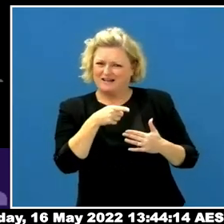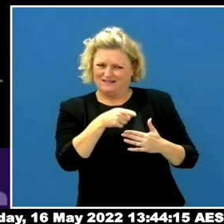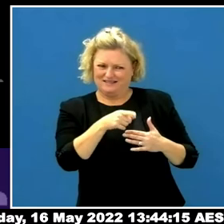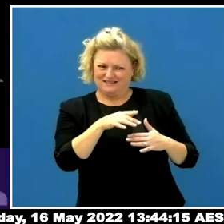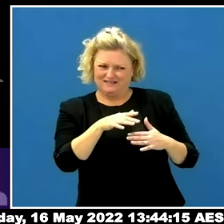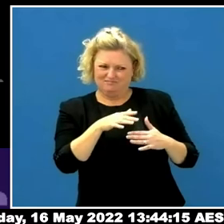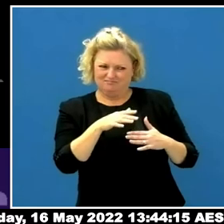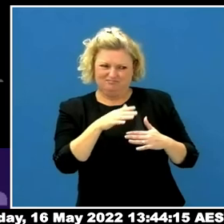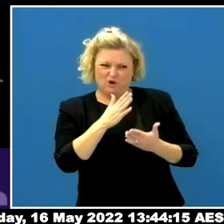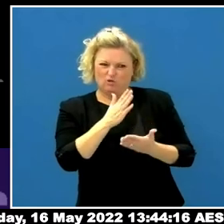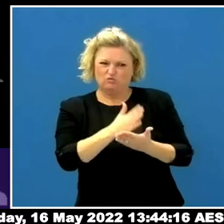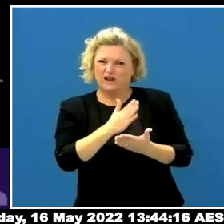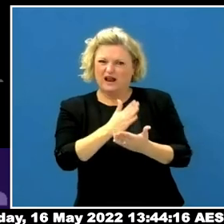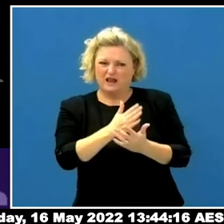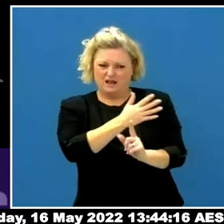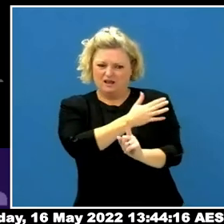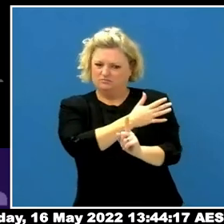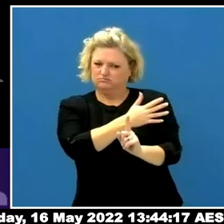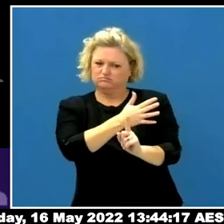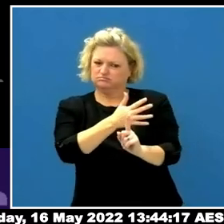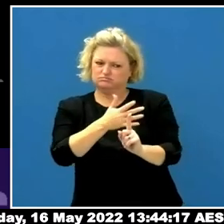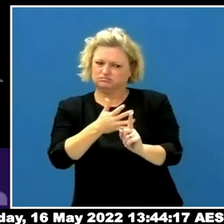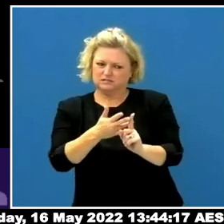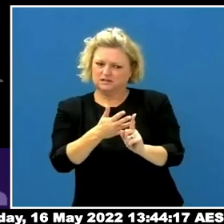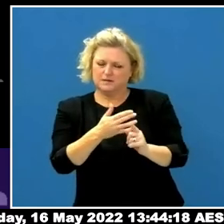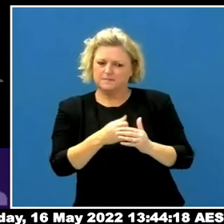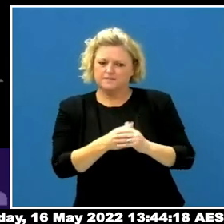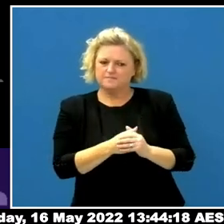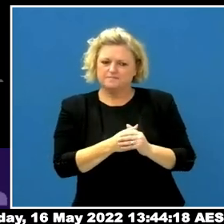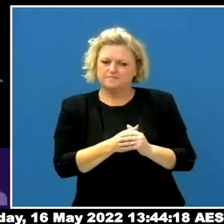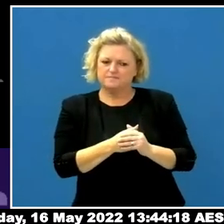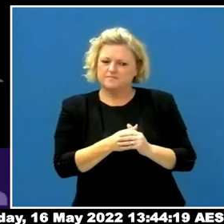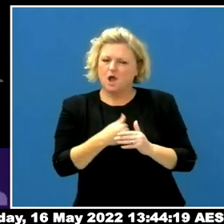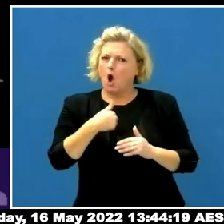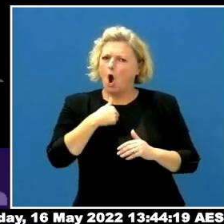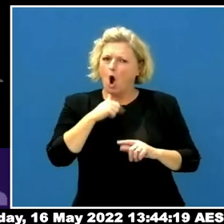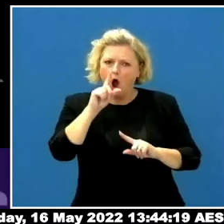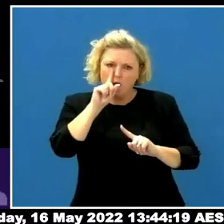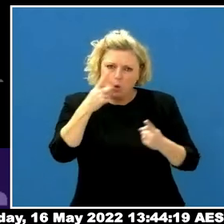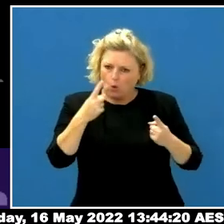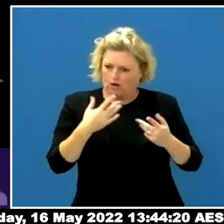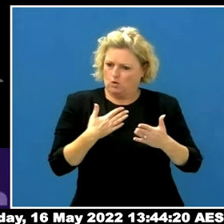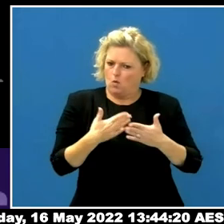use funding to get a private behaviour specialist, we had to go through the Afford